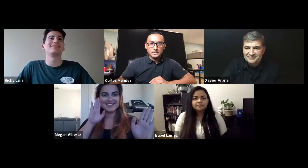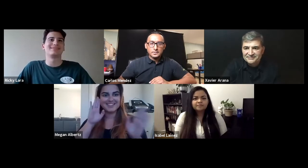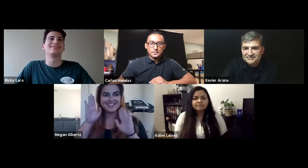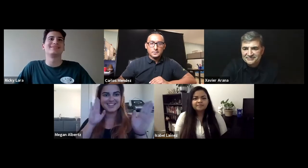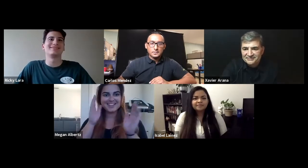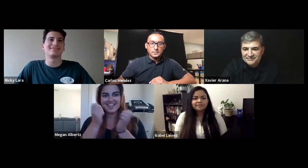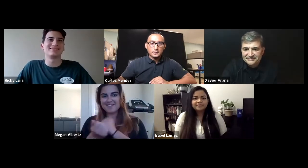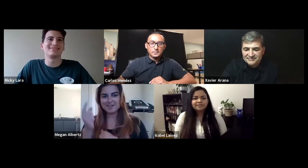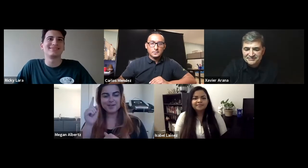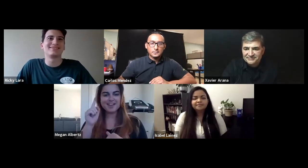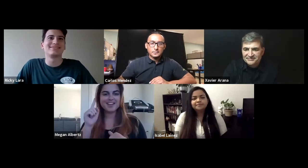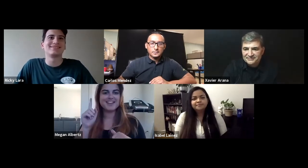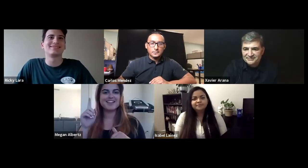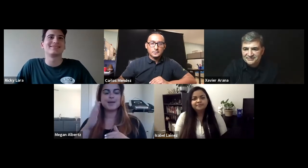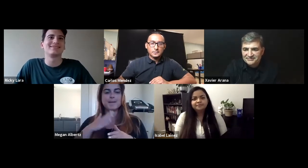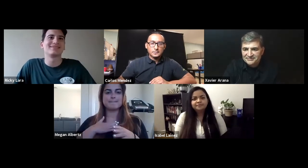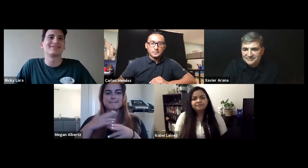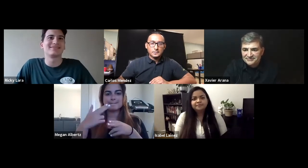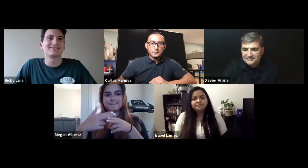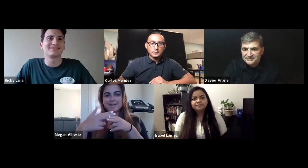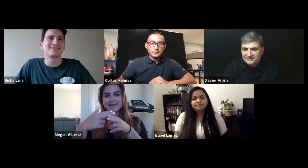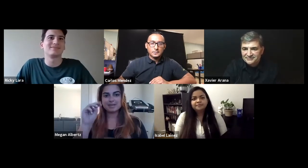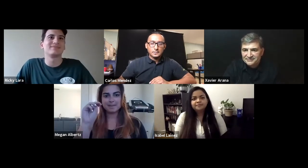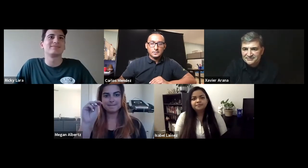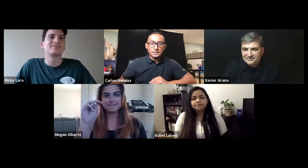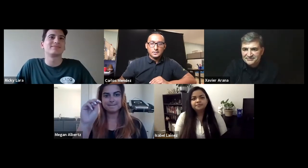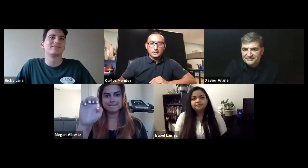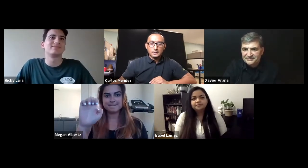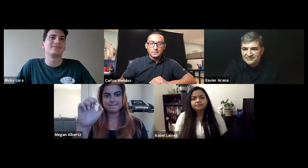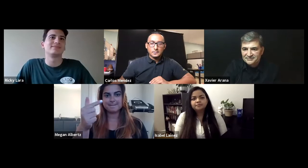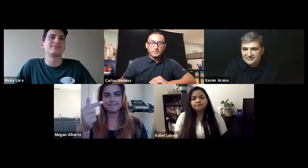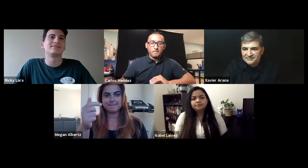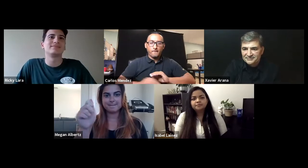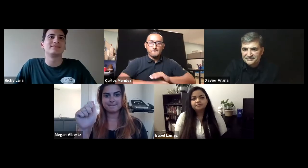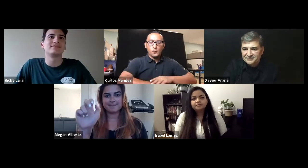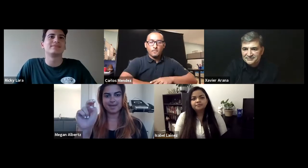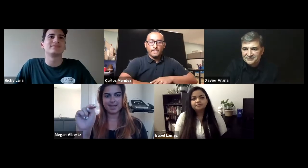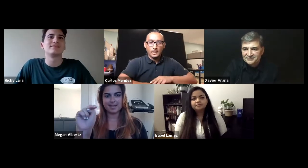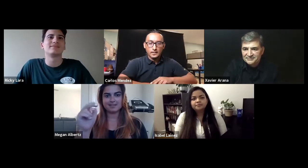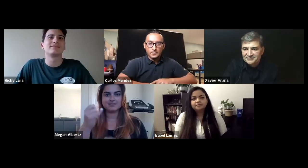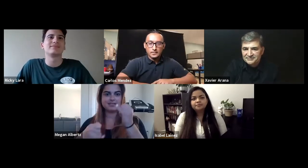Megan: Ready? Hi. Hi, everyone. I'm Megan...